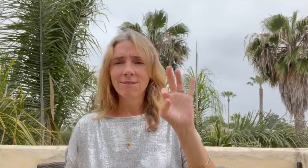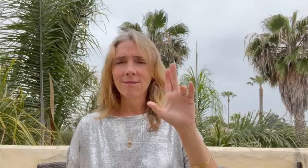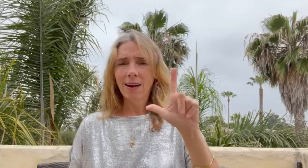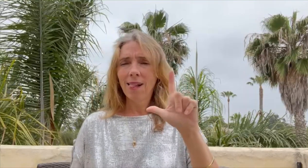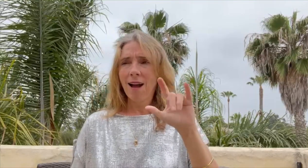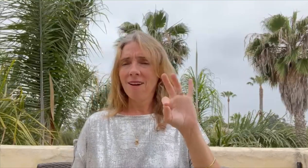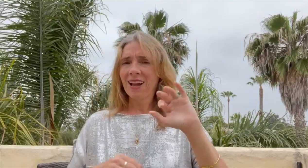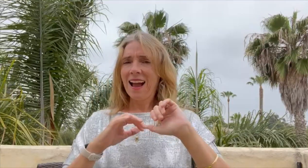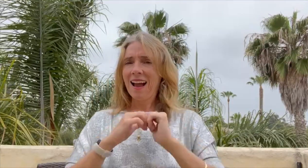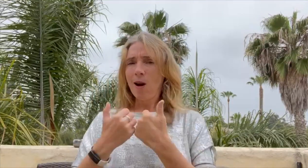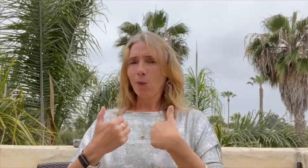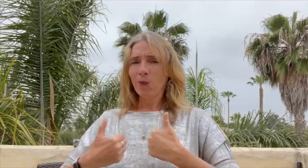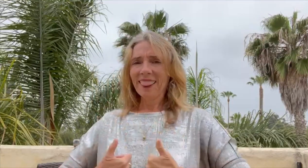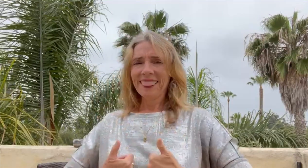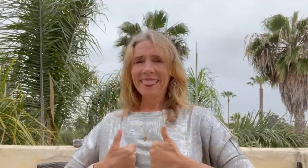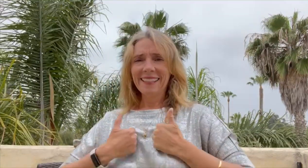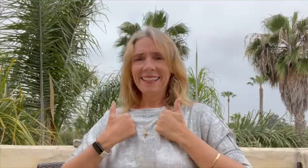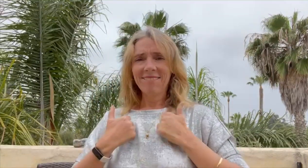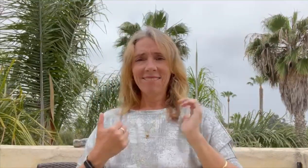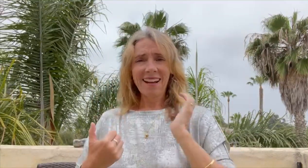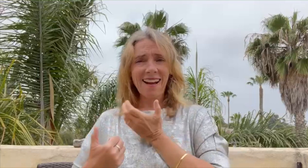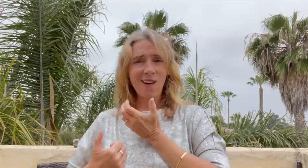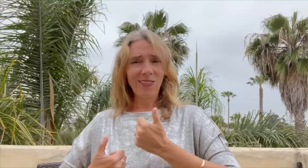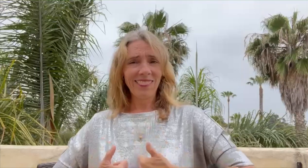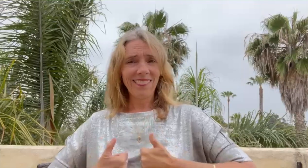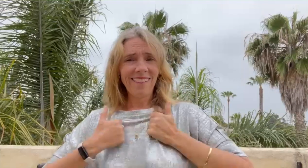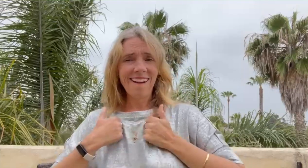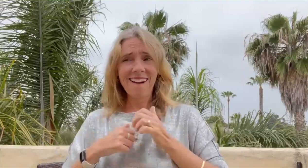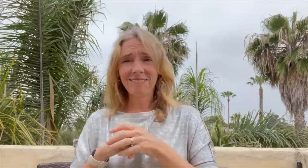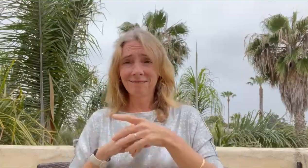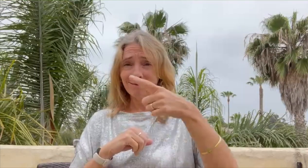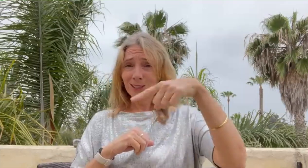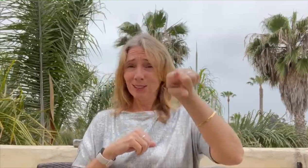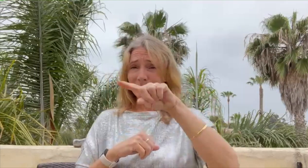Also be more mindful of how we're living our lives.